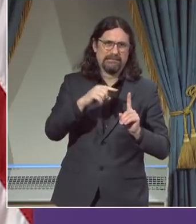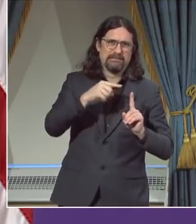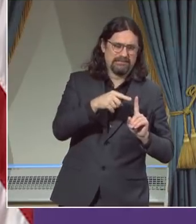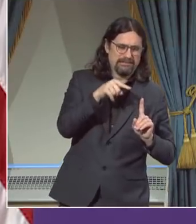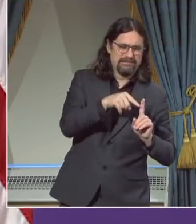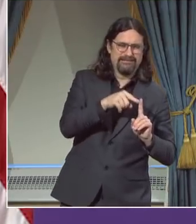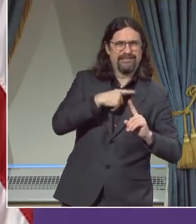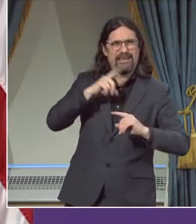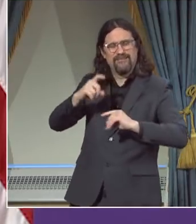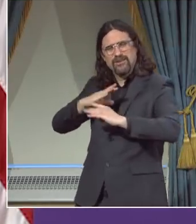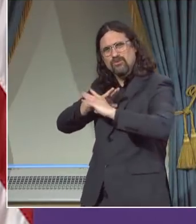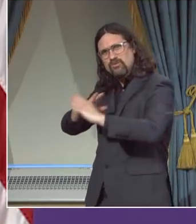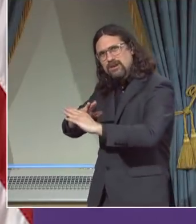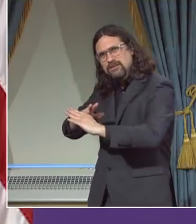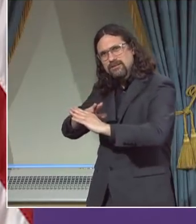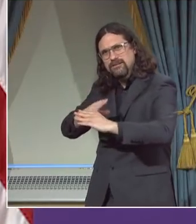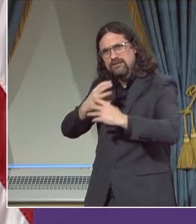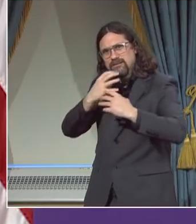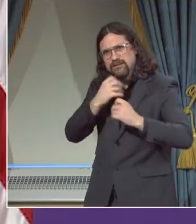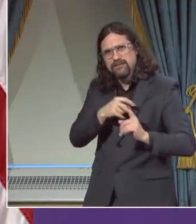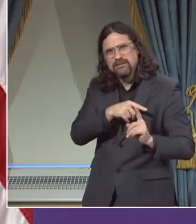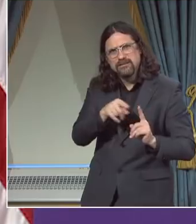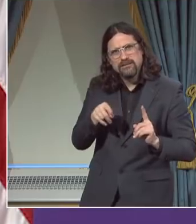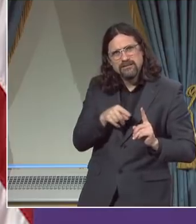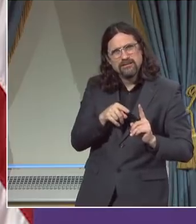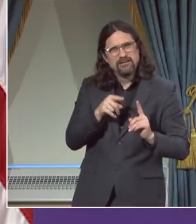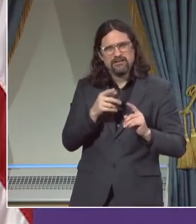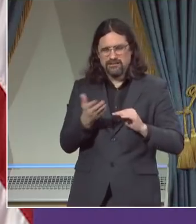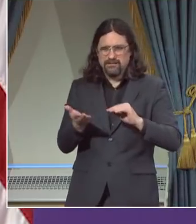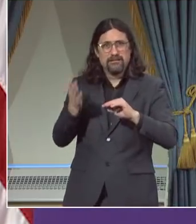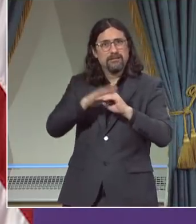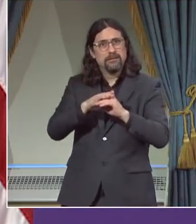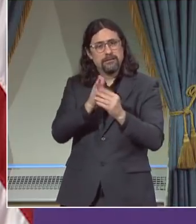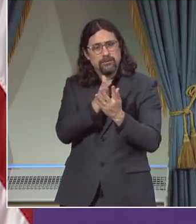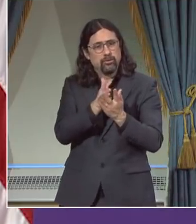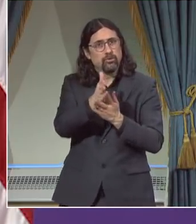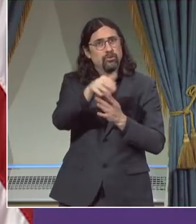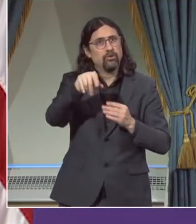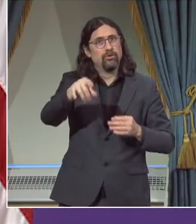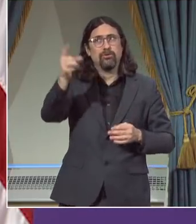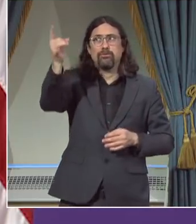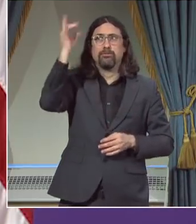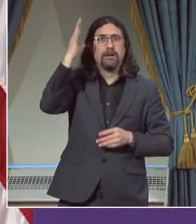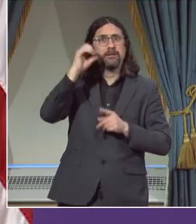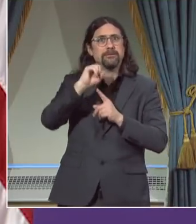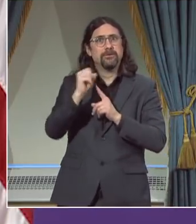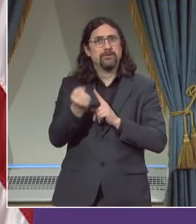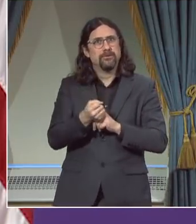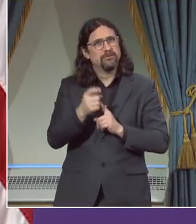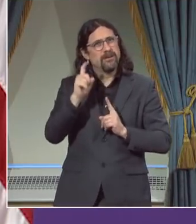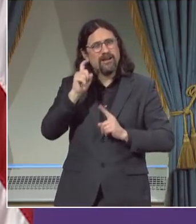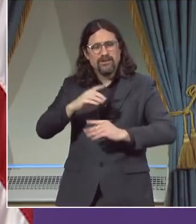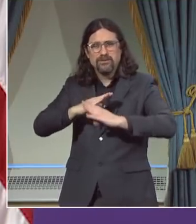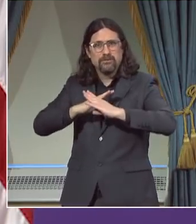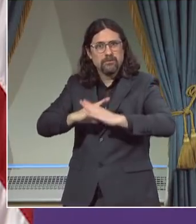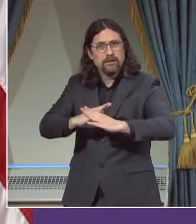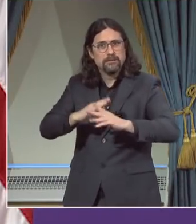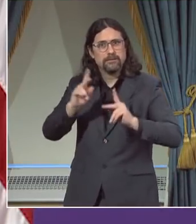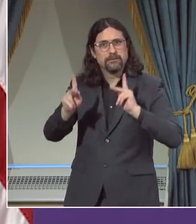DOMESTIC VIOLENCE IS PROTECTED EVEN IN A CRISIS LIKE THIS.